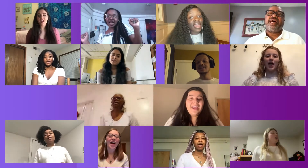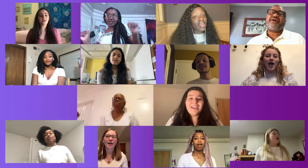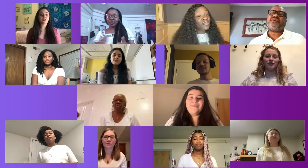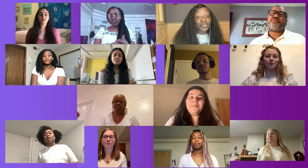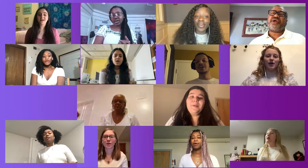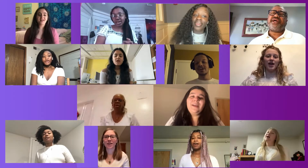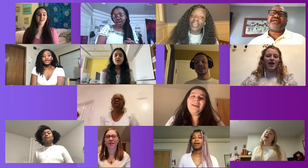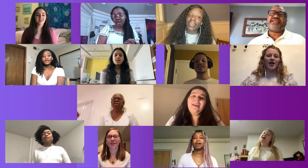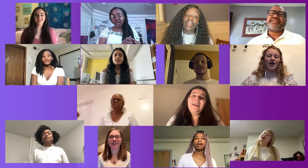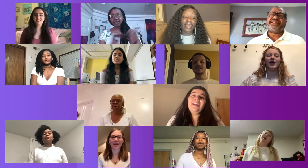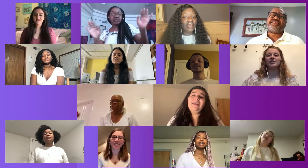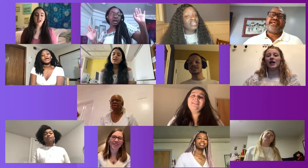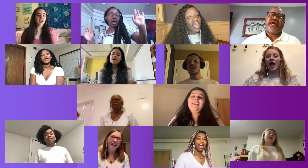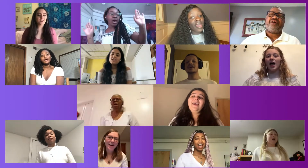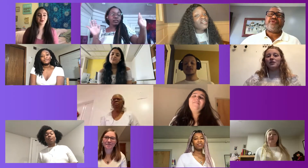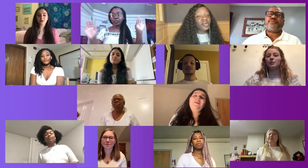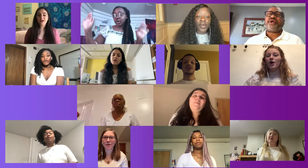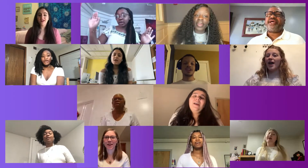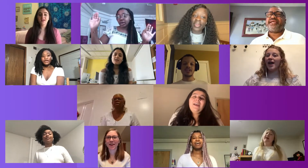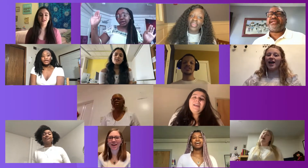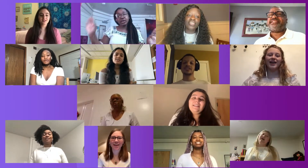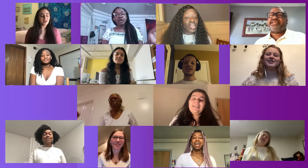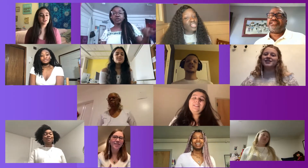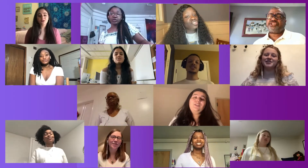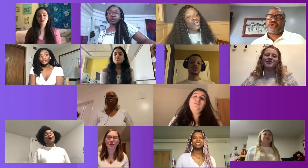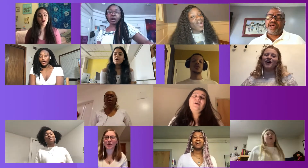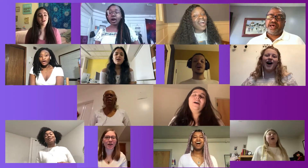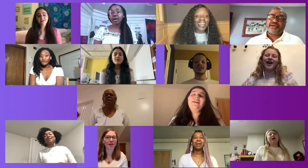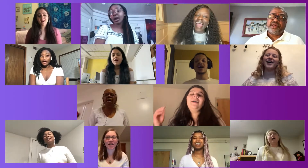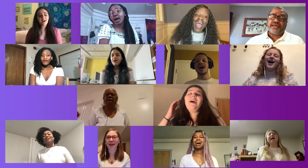Every praise, every praise is to our God